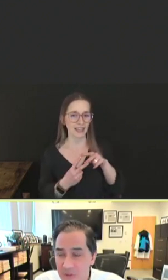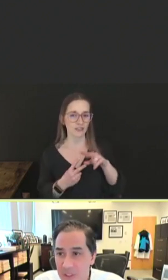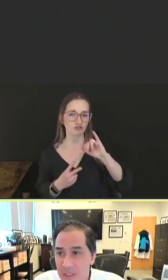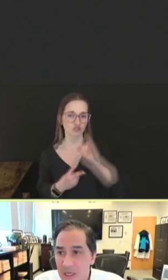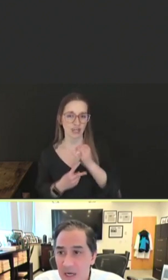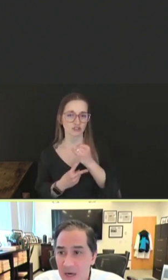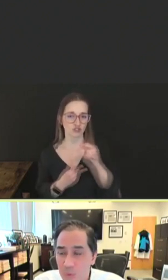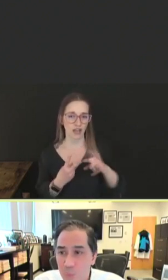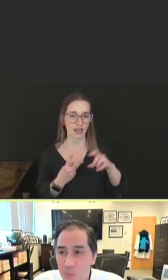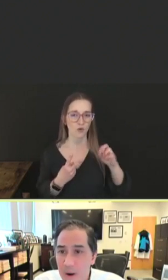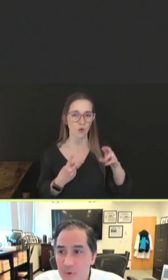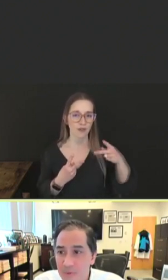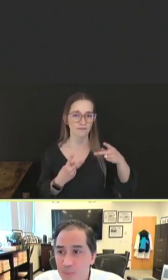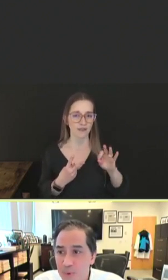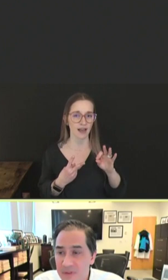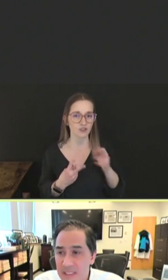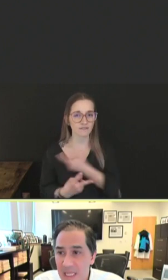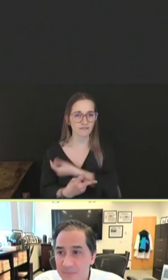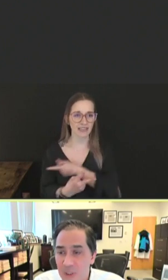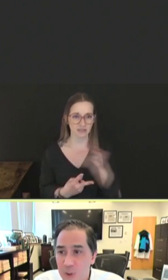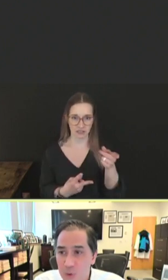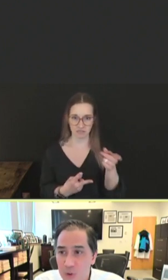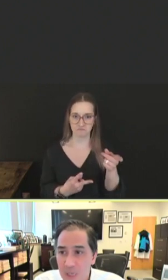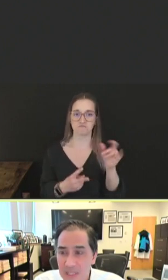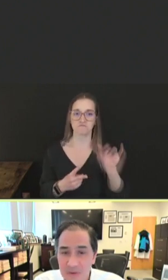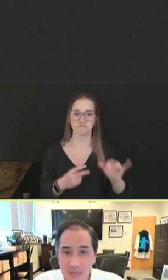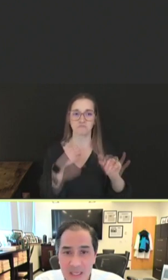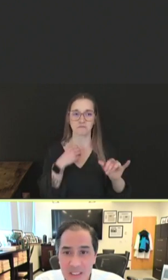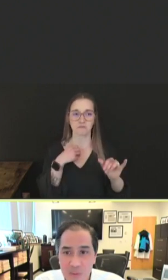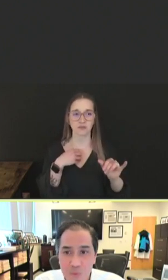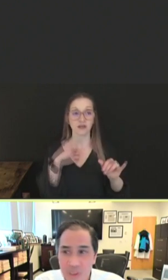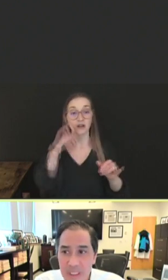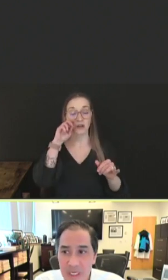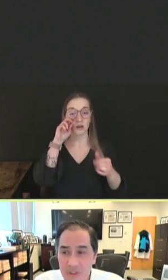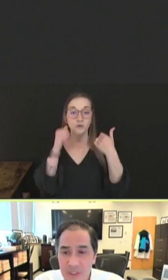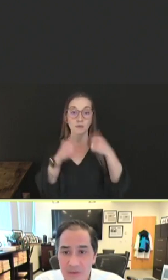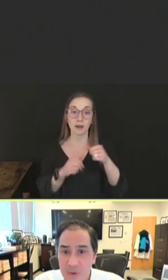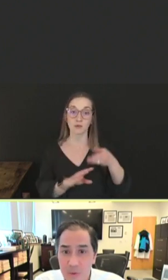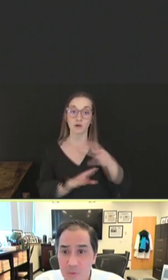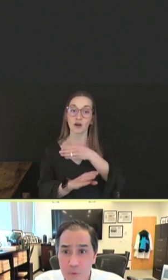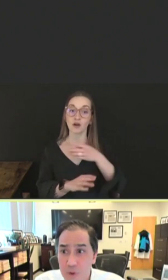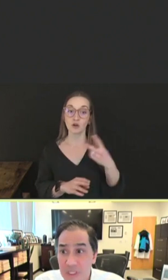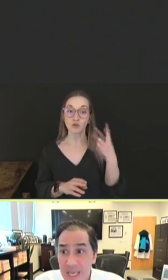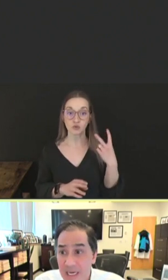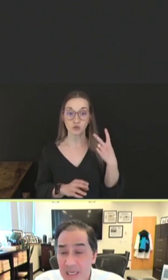Remember from the previous slide, two shots of a vaccine really doesn't give you virtually any